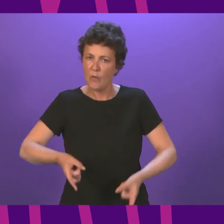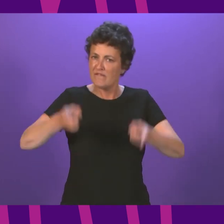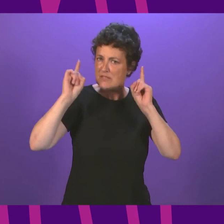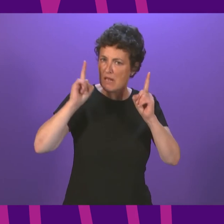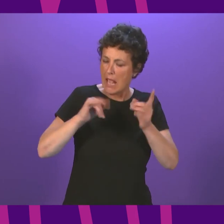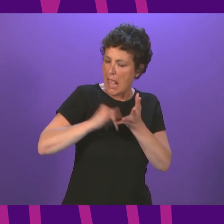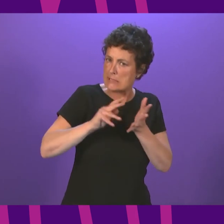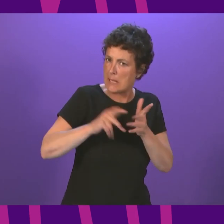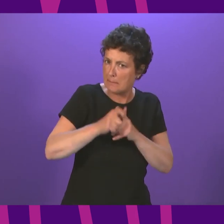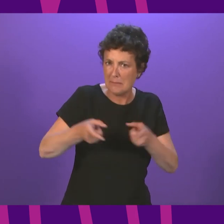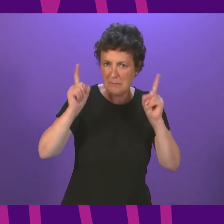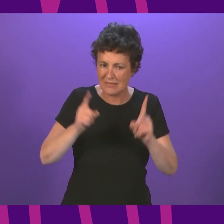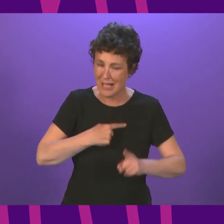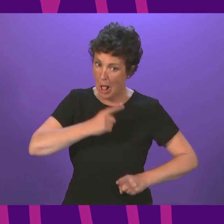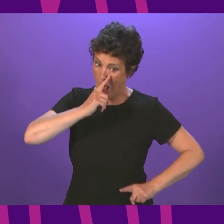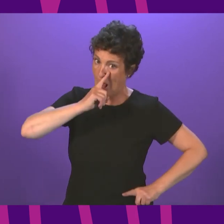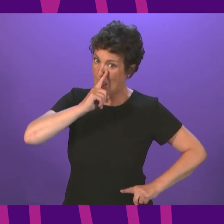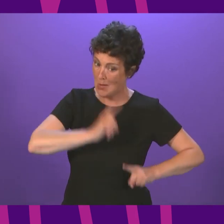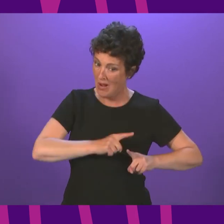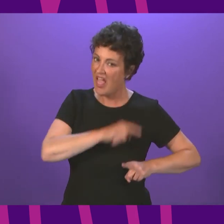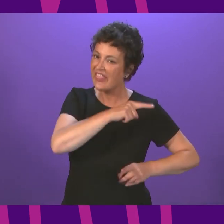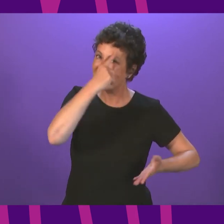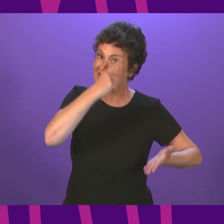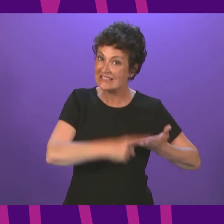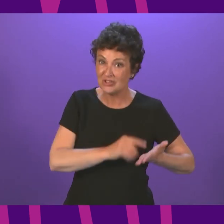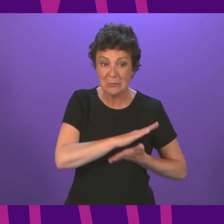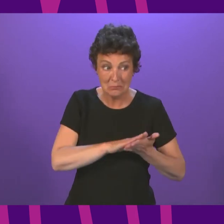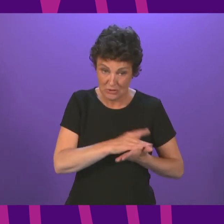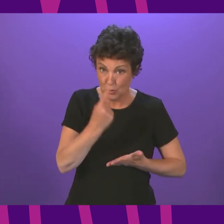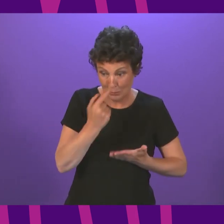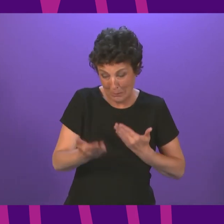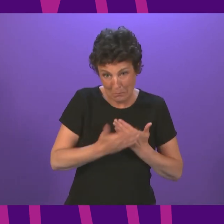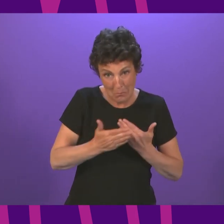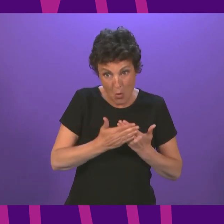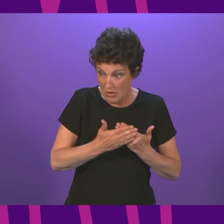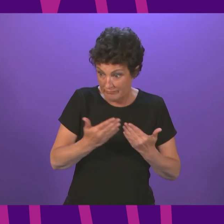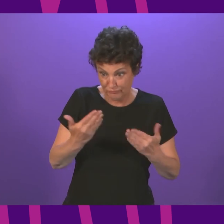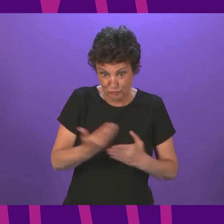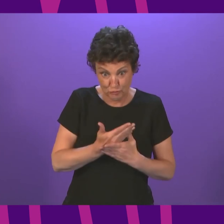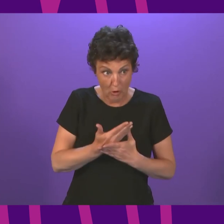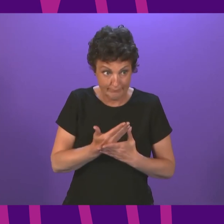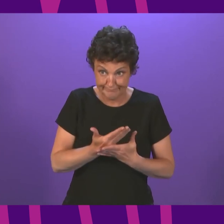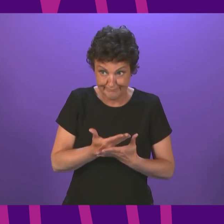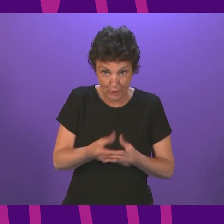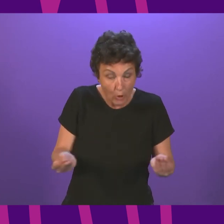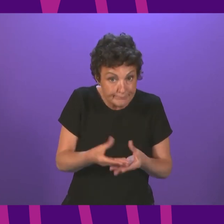uphold its commitment to publish a document when it says that it will publish it. Given